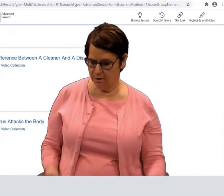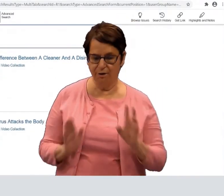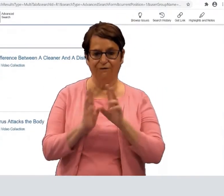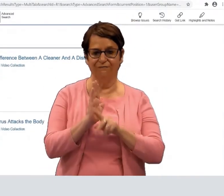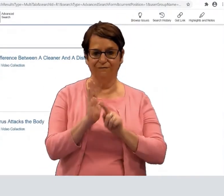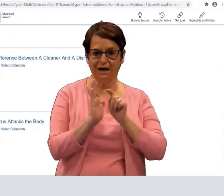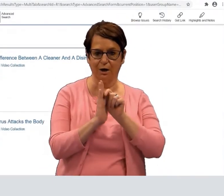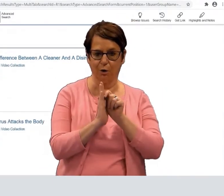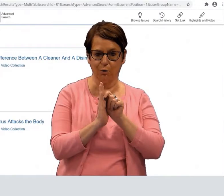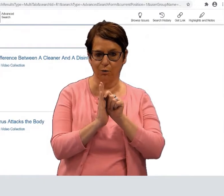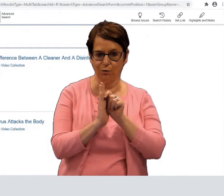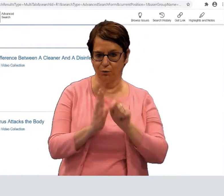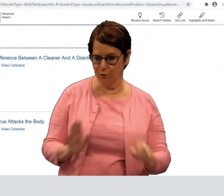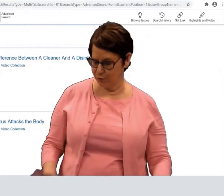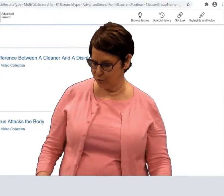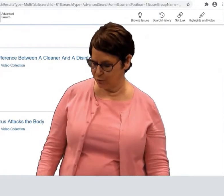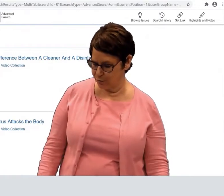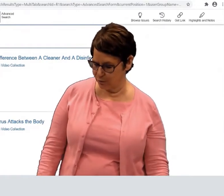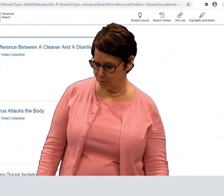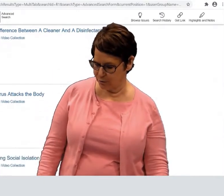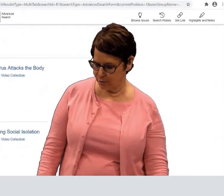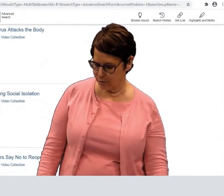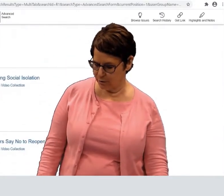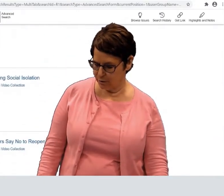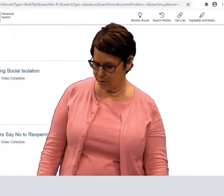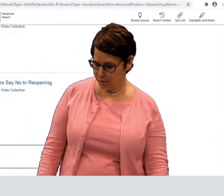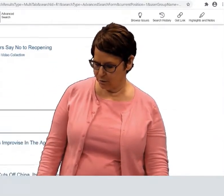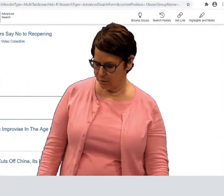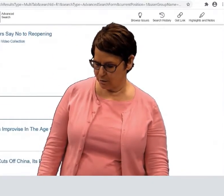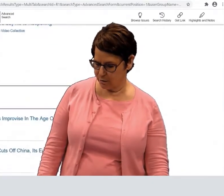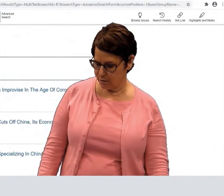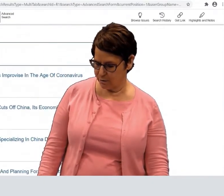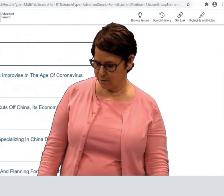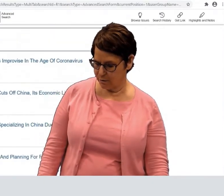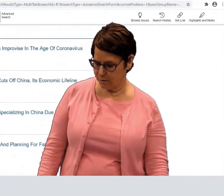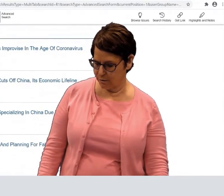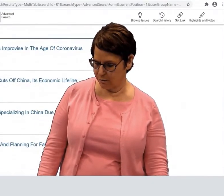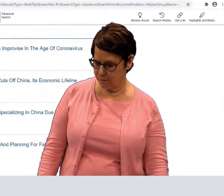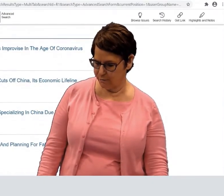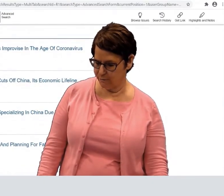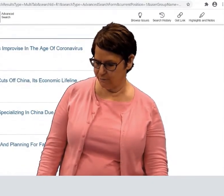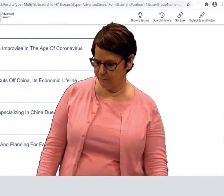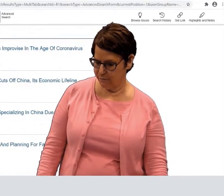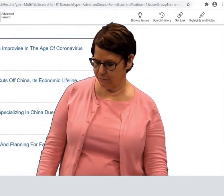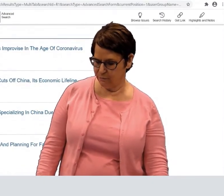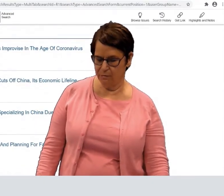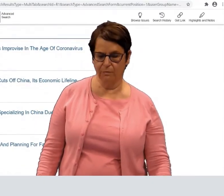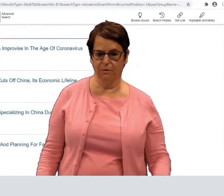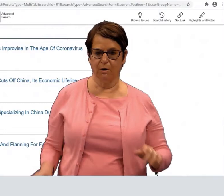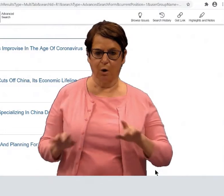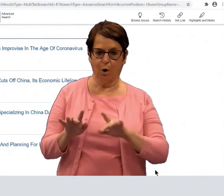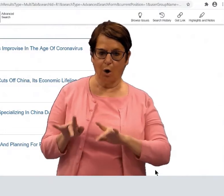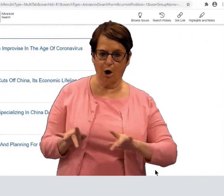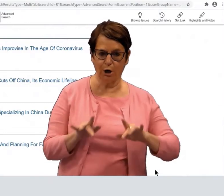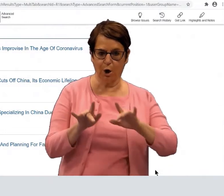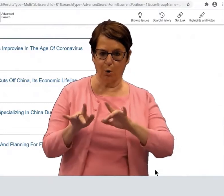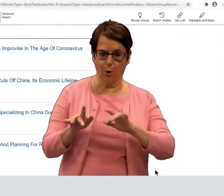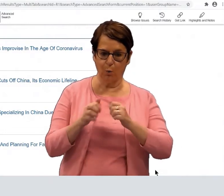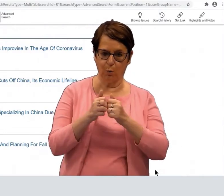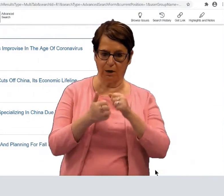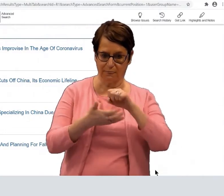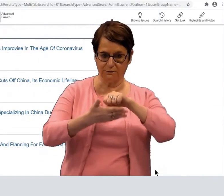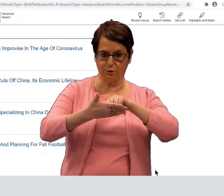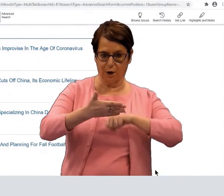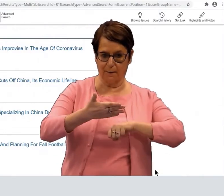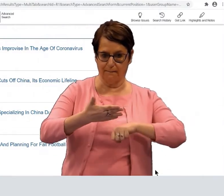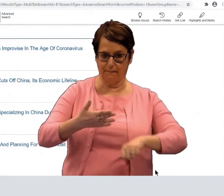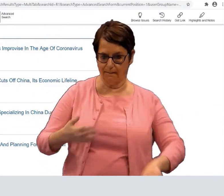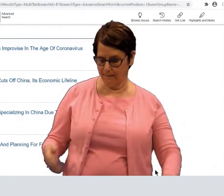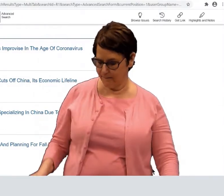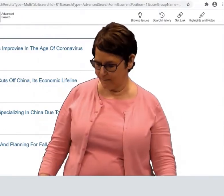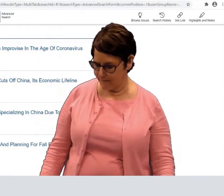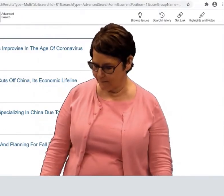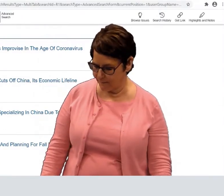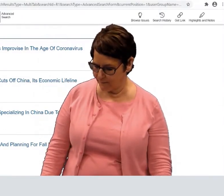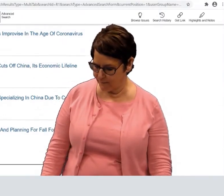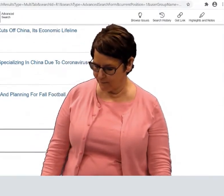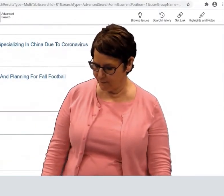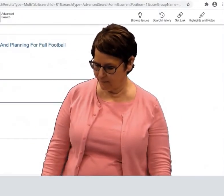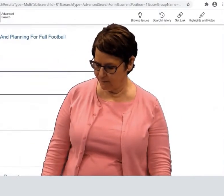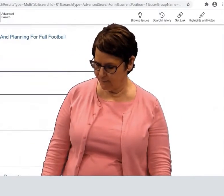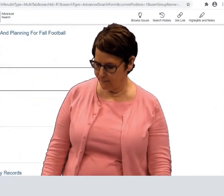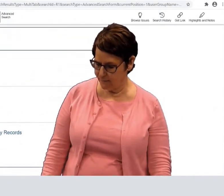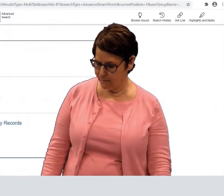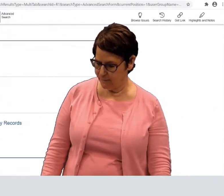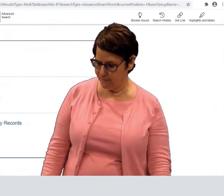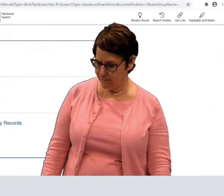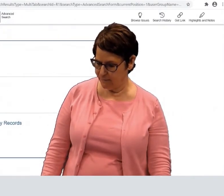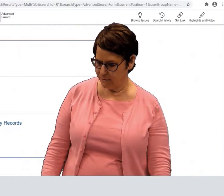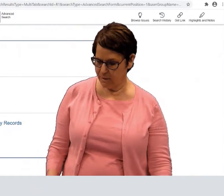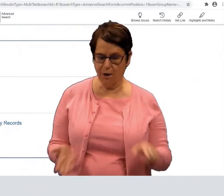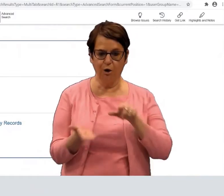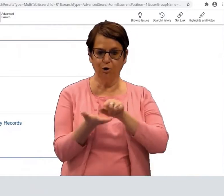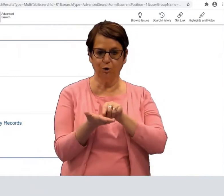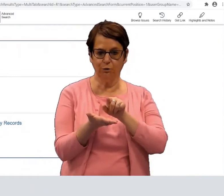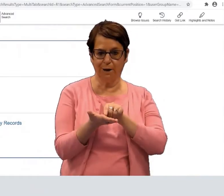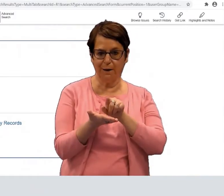Here's videos, audio with transcripts,